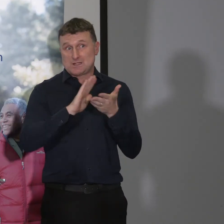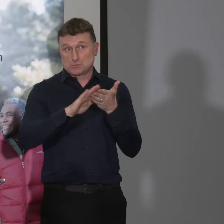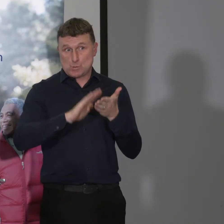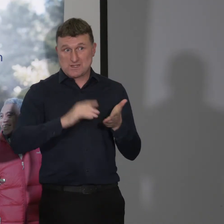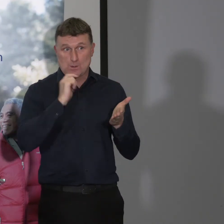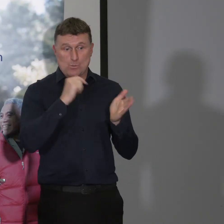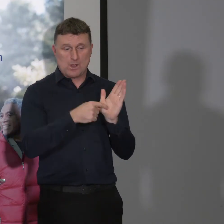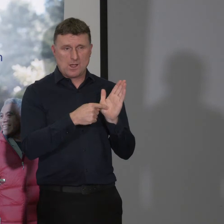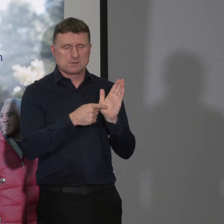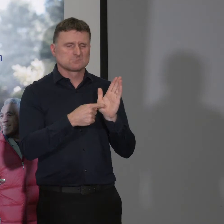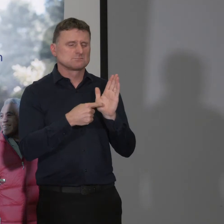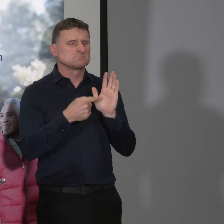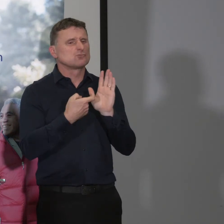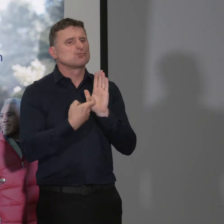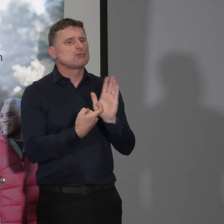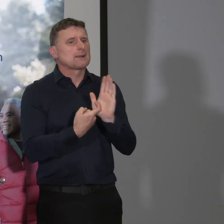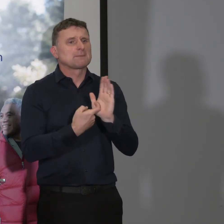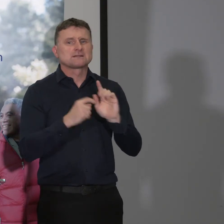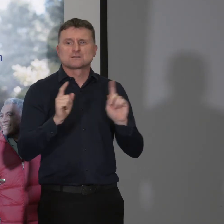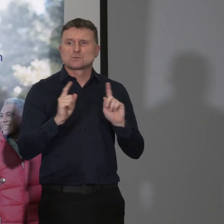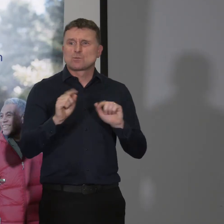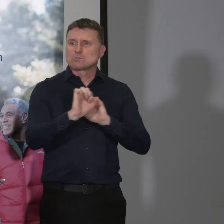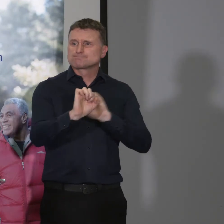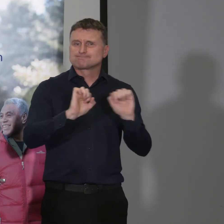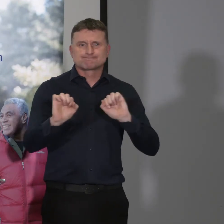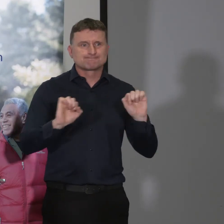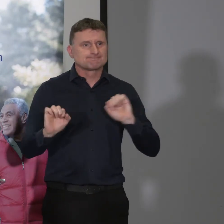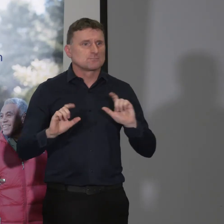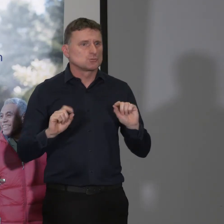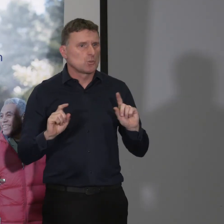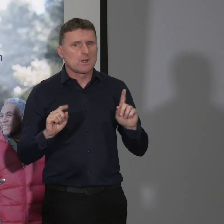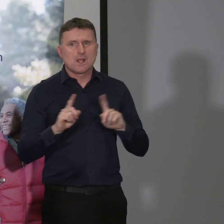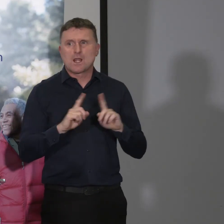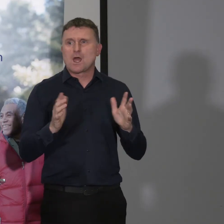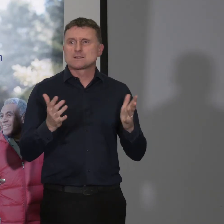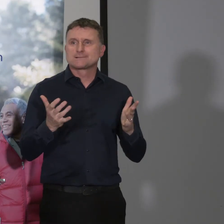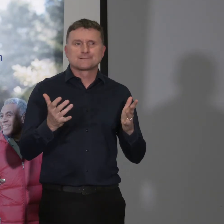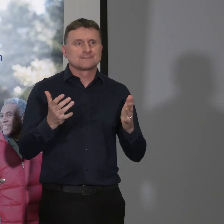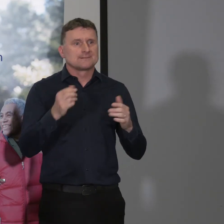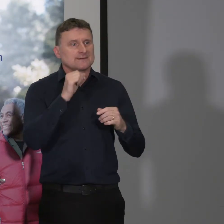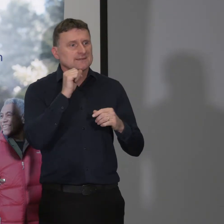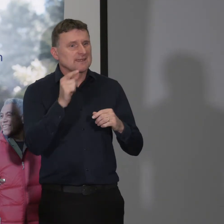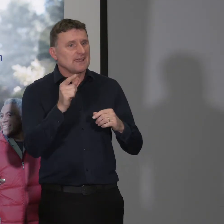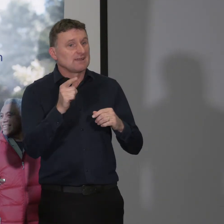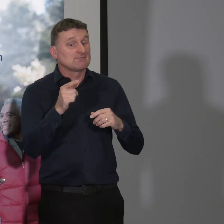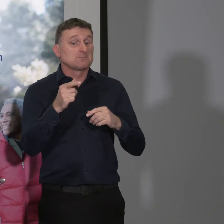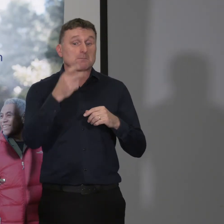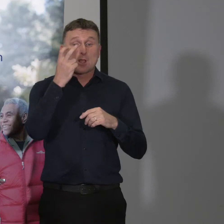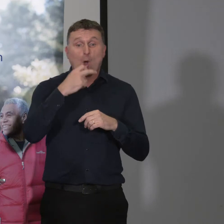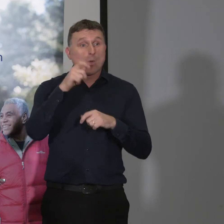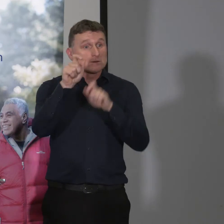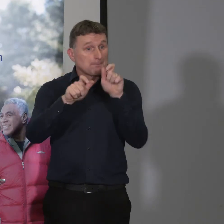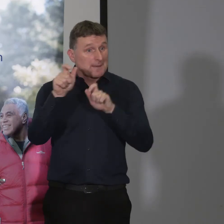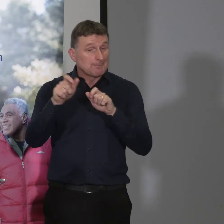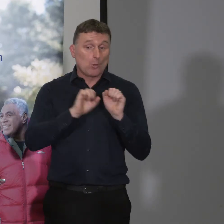in the next few weeks and that will have a range of things